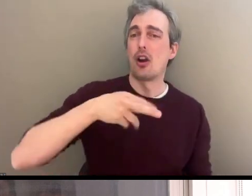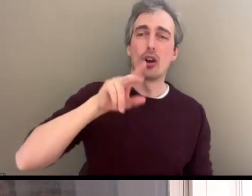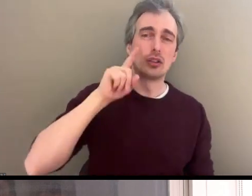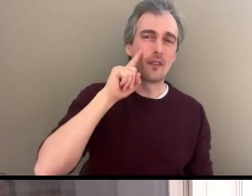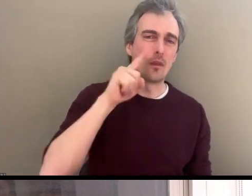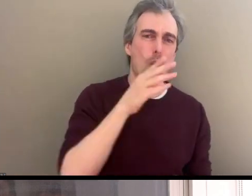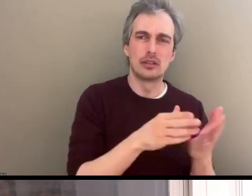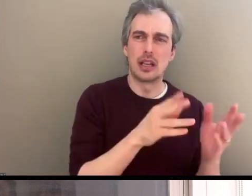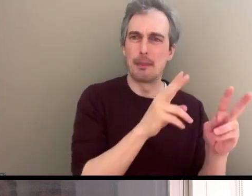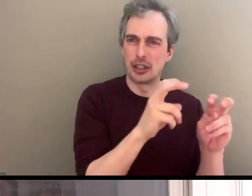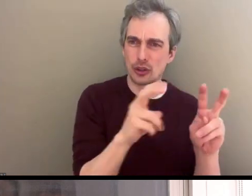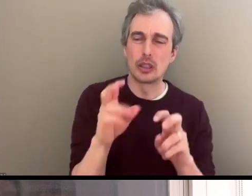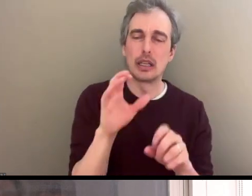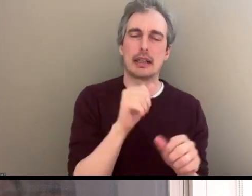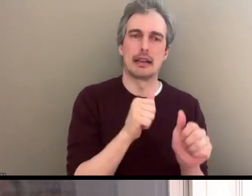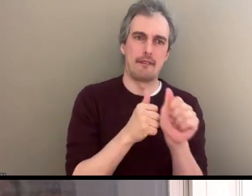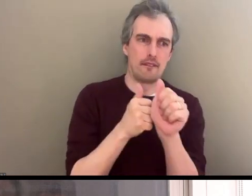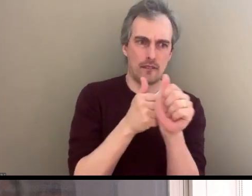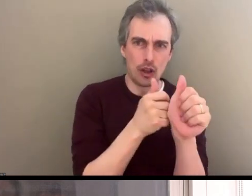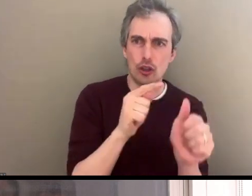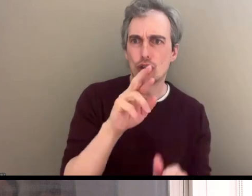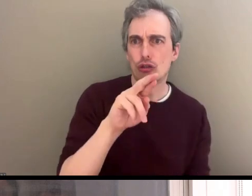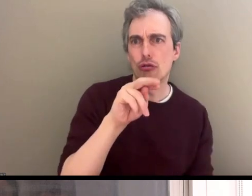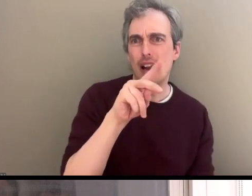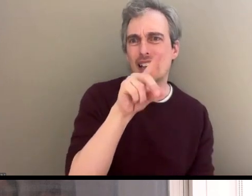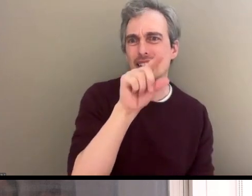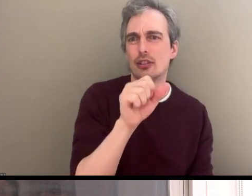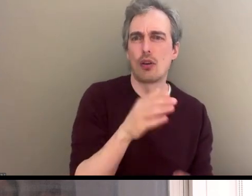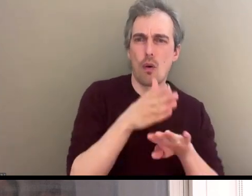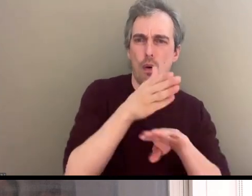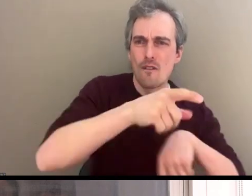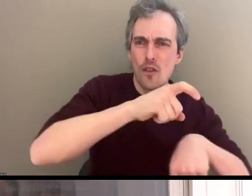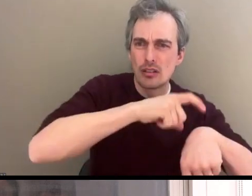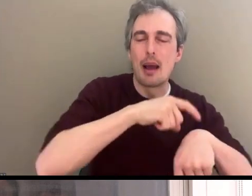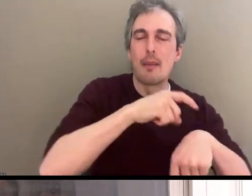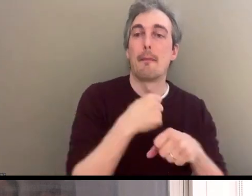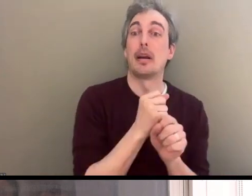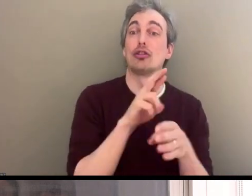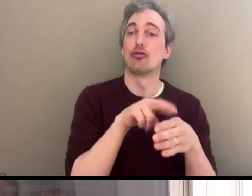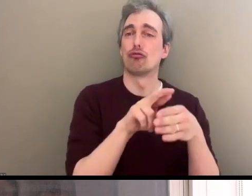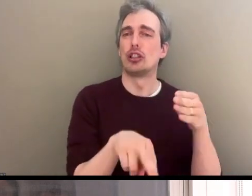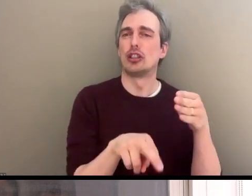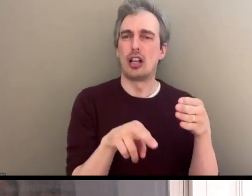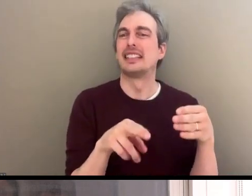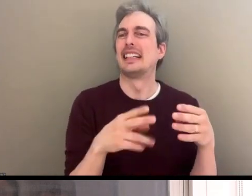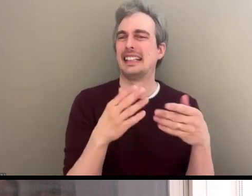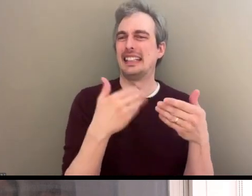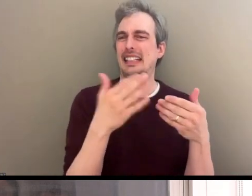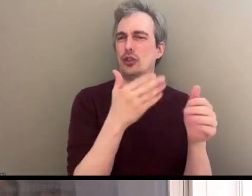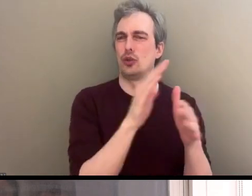And it makes results very easy to share across teams. And that's something you're going to come back to when it talks about pricing.